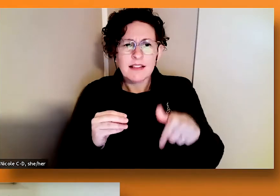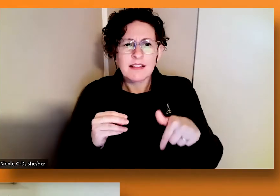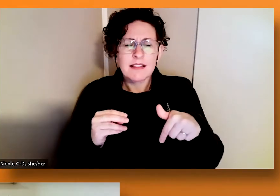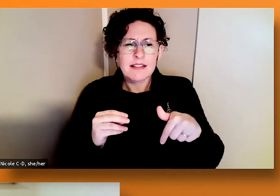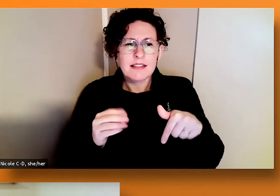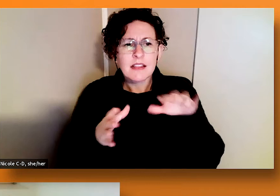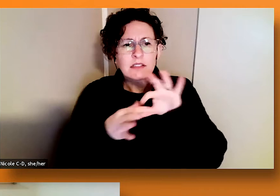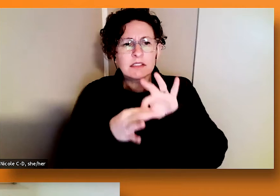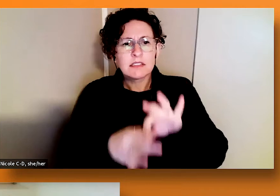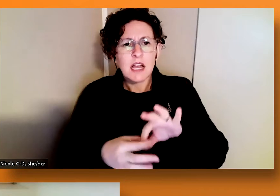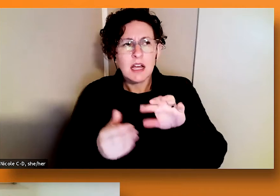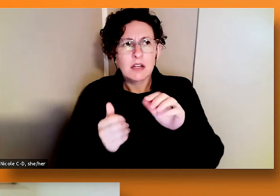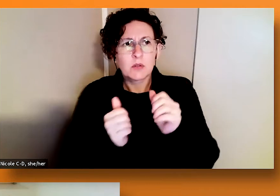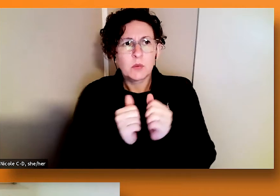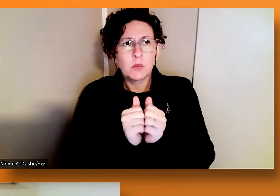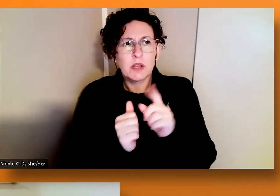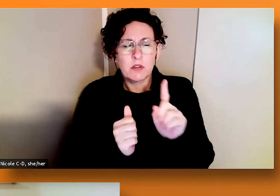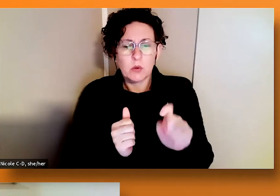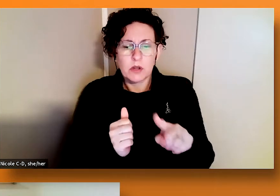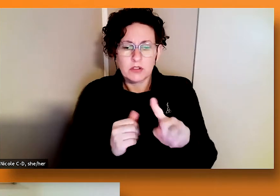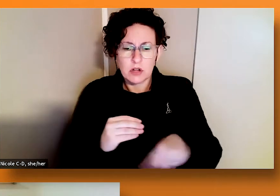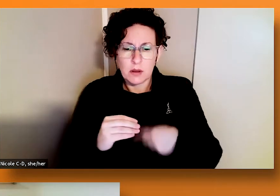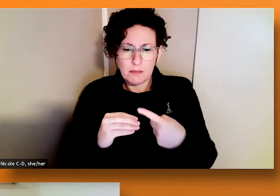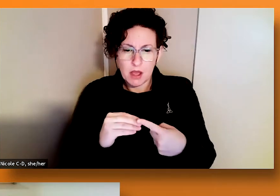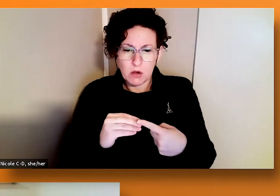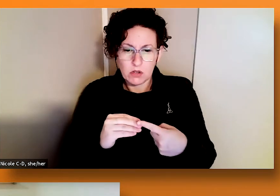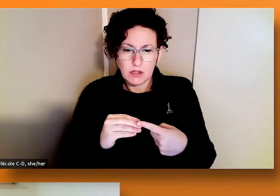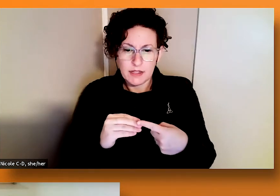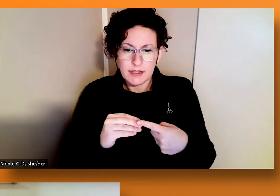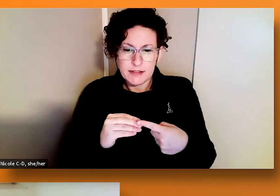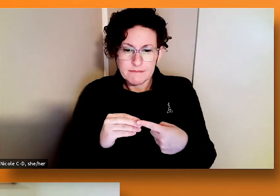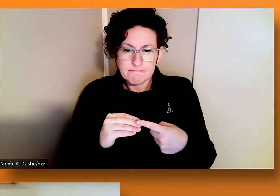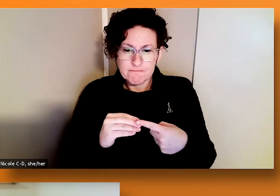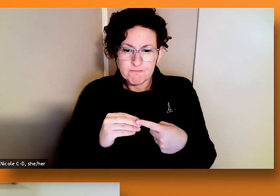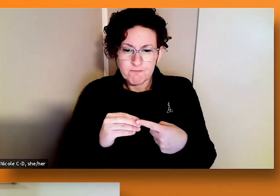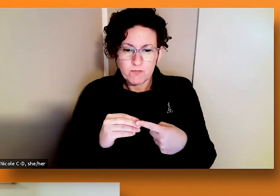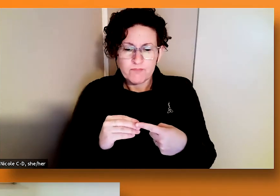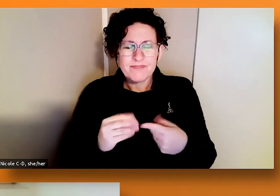I think this ties in with a question that we got about, you know, when you have a question, how do you know